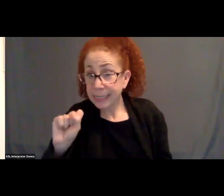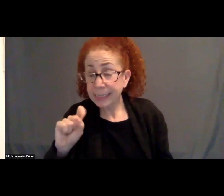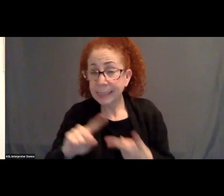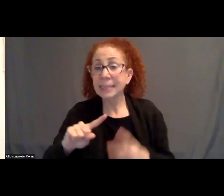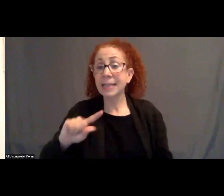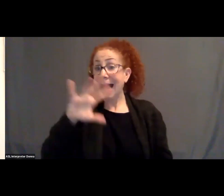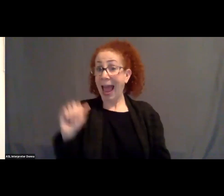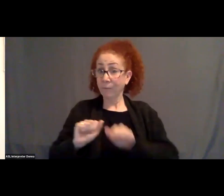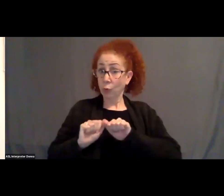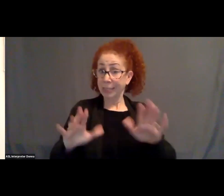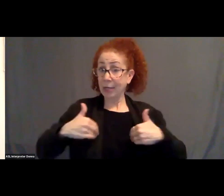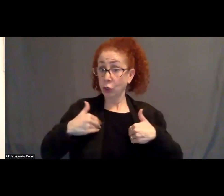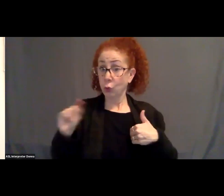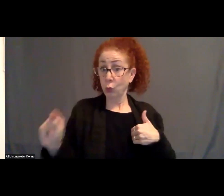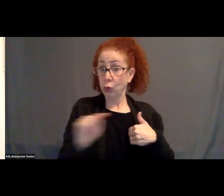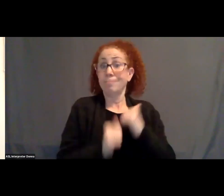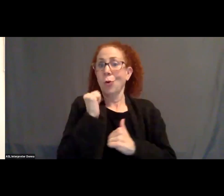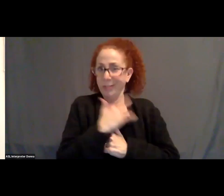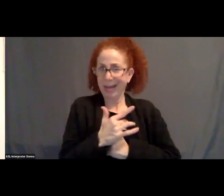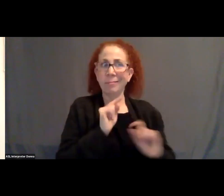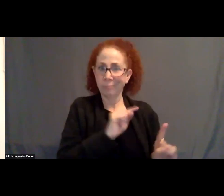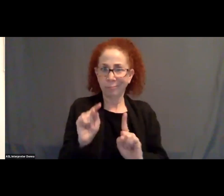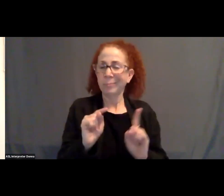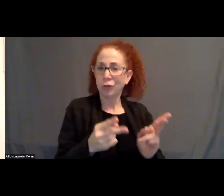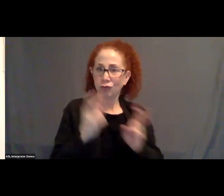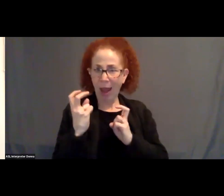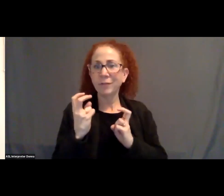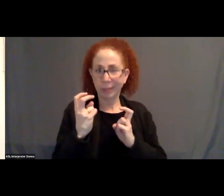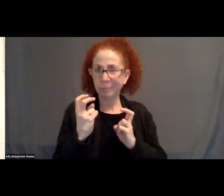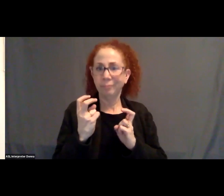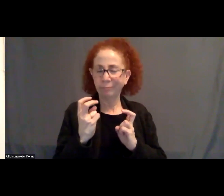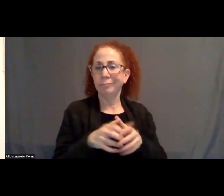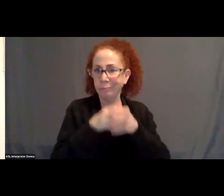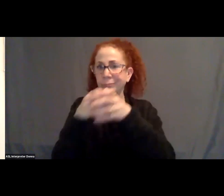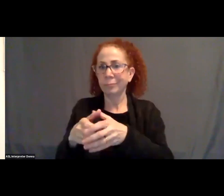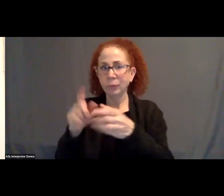youth were most likely to be drafted into the creado